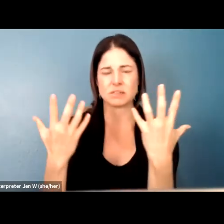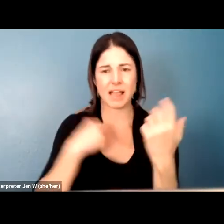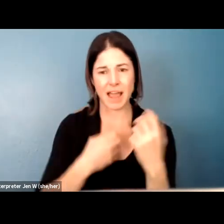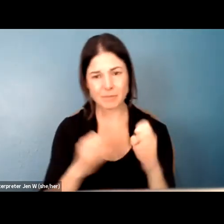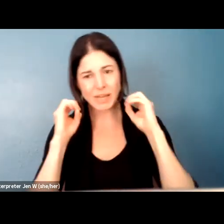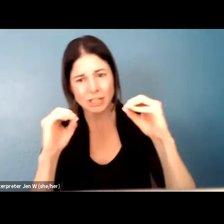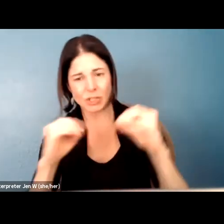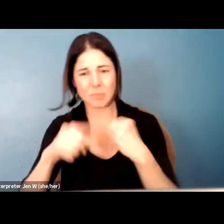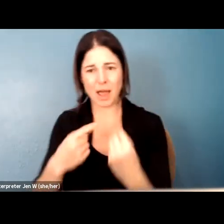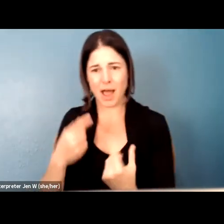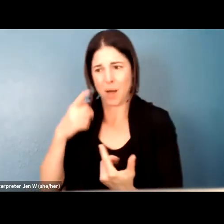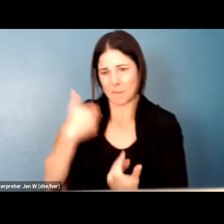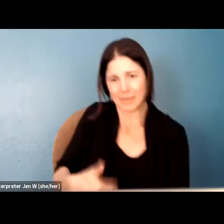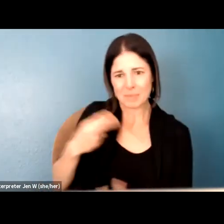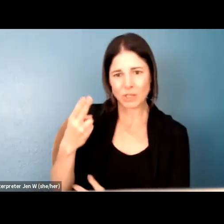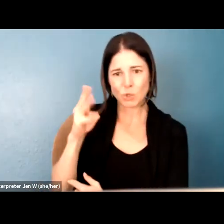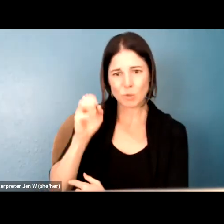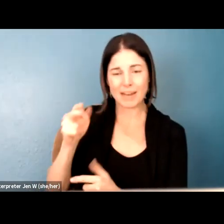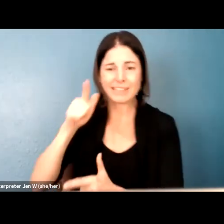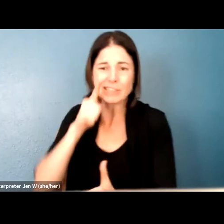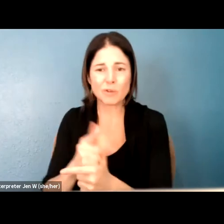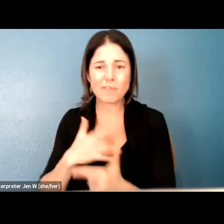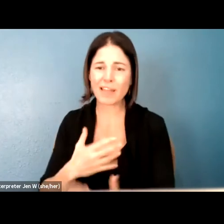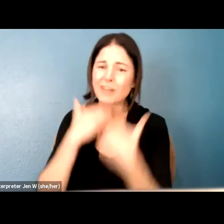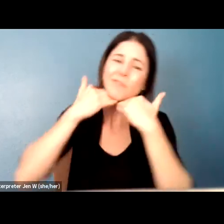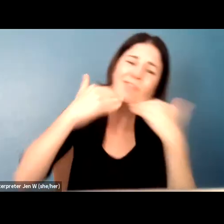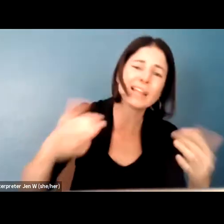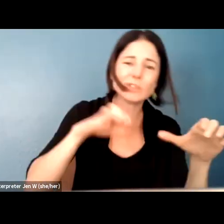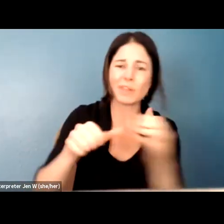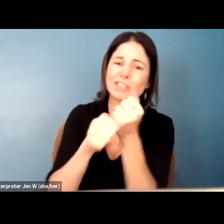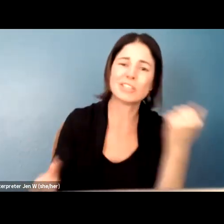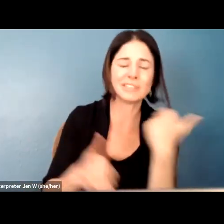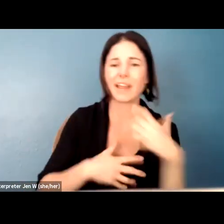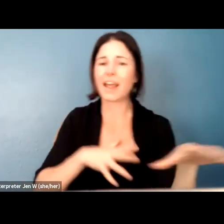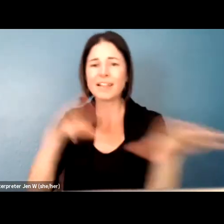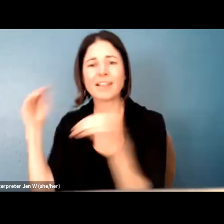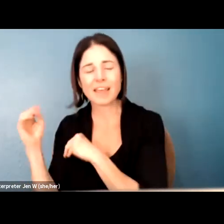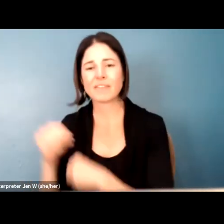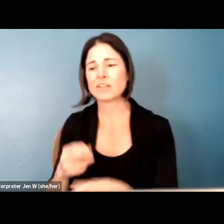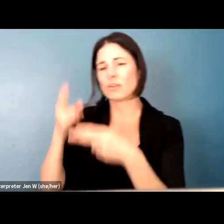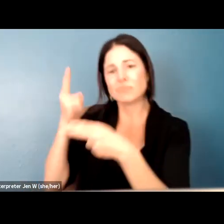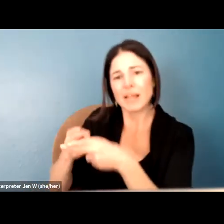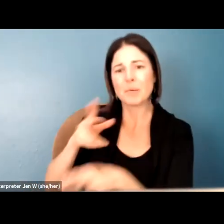humanity. And the sisters who don't feel like doing that shit today and walk away. Fight black women for dragging us to freedom